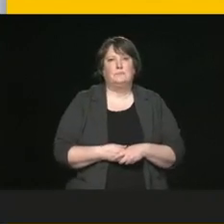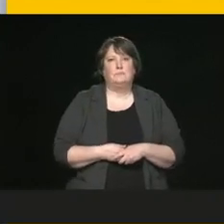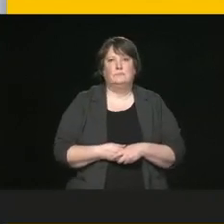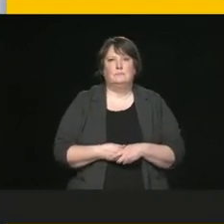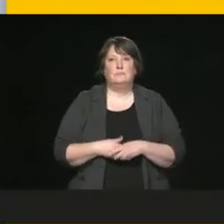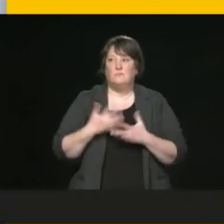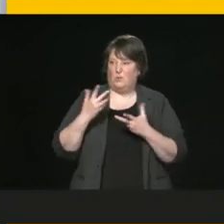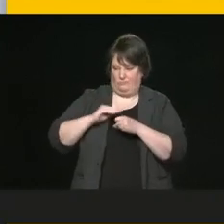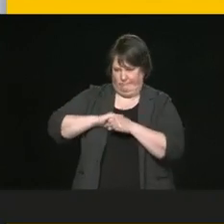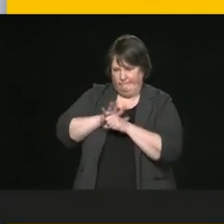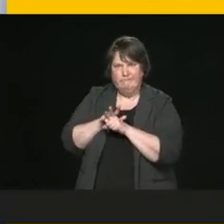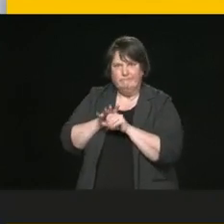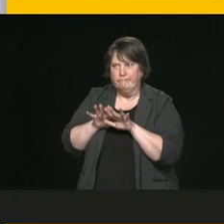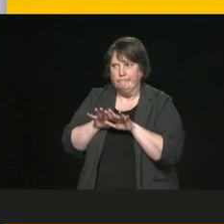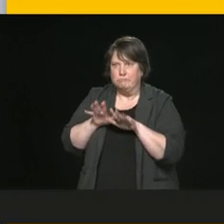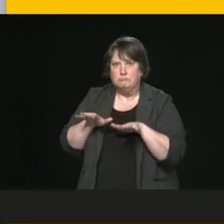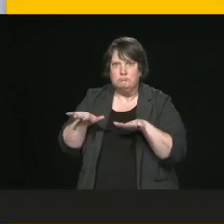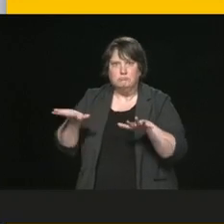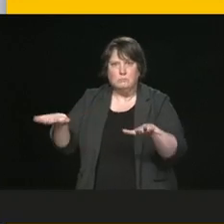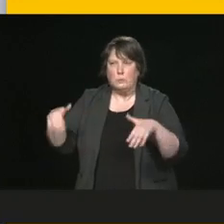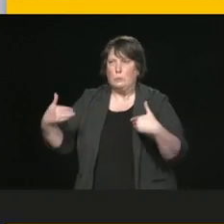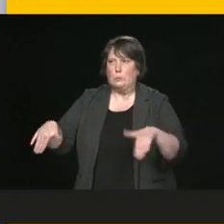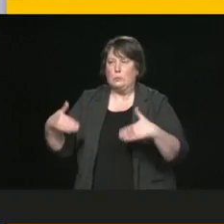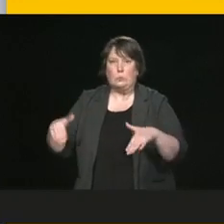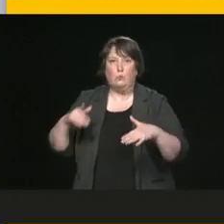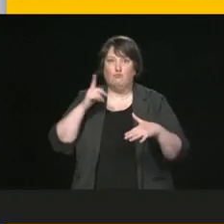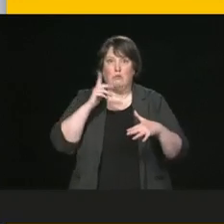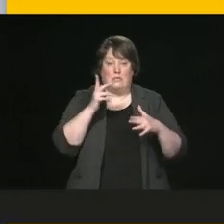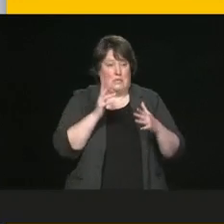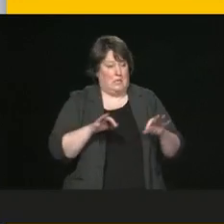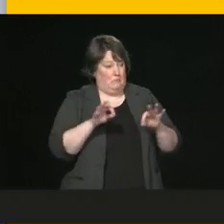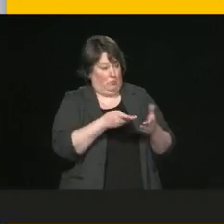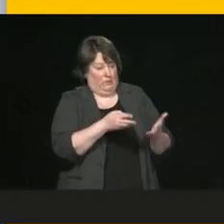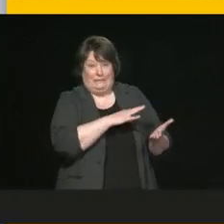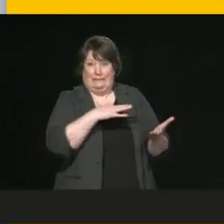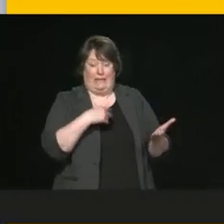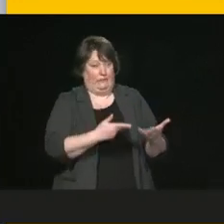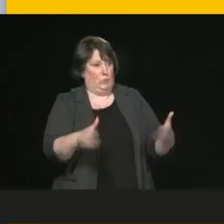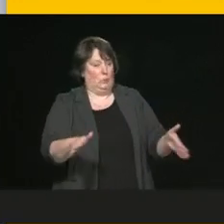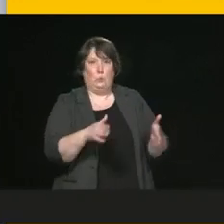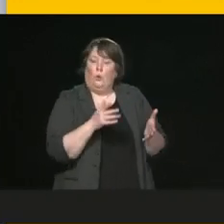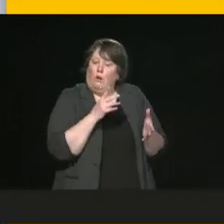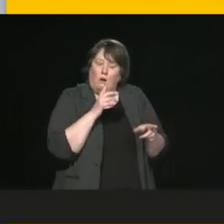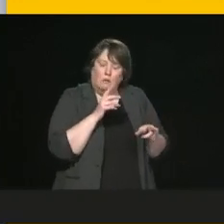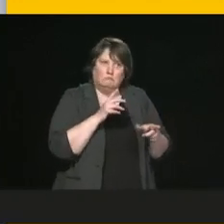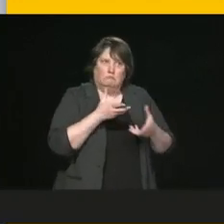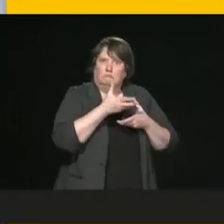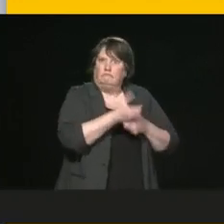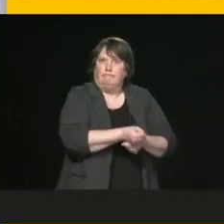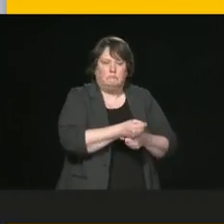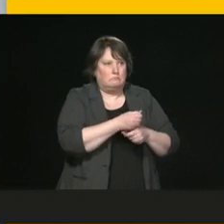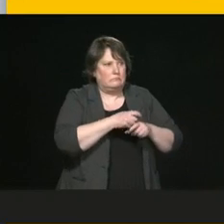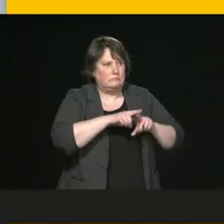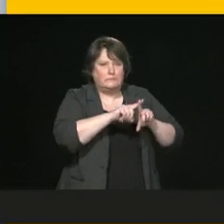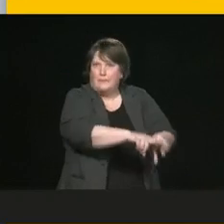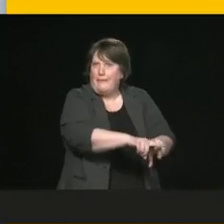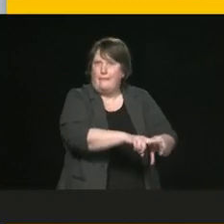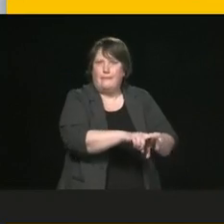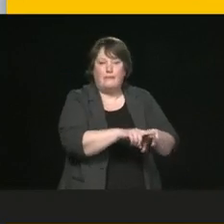AS WE FACE AN UNPRECEDENTED THREAT TO PUBLIC HEALTH, YOU